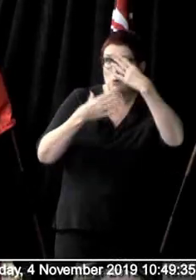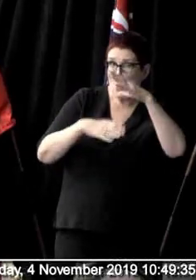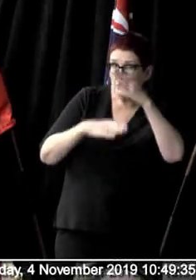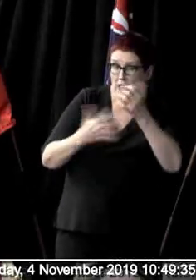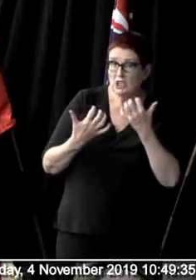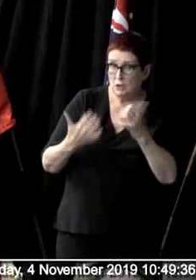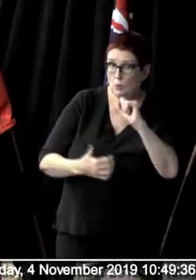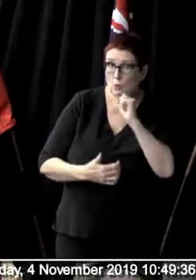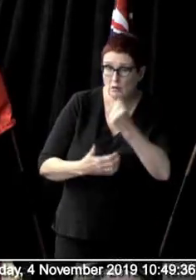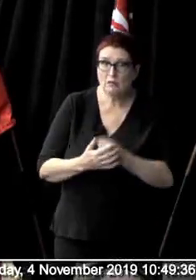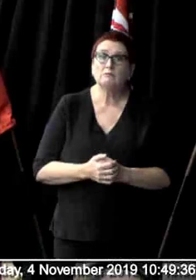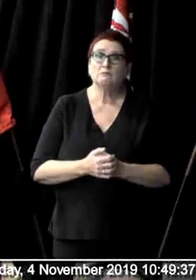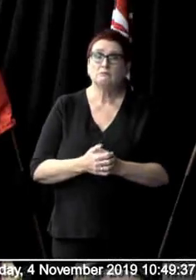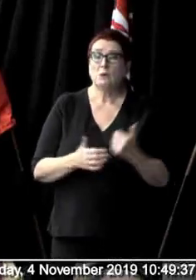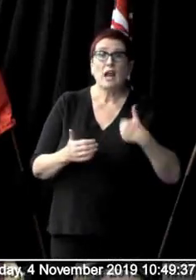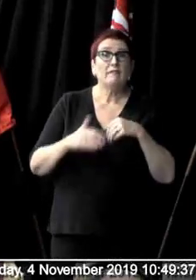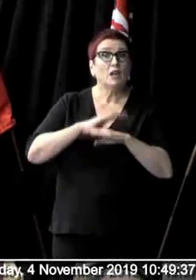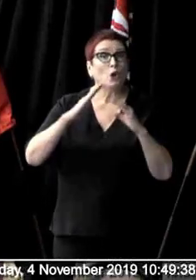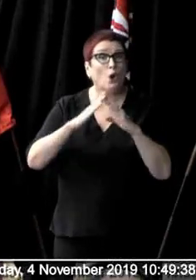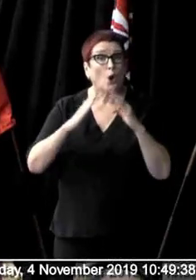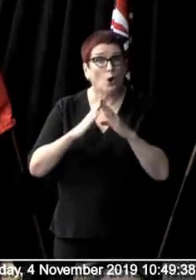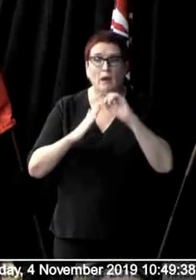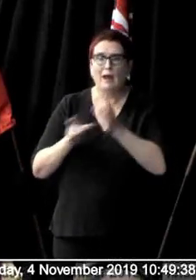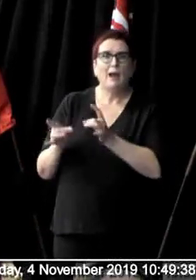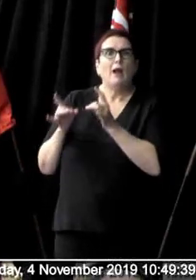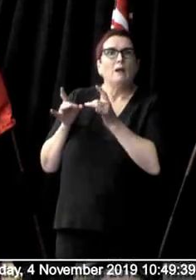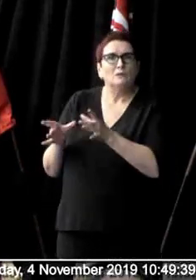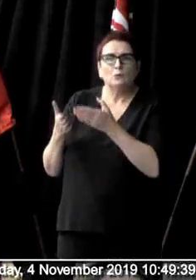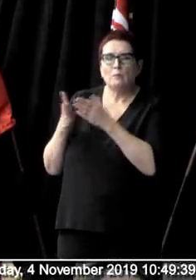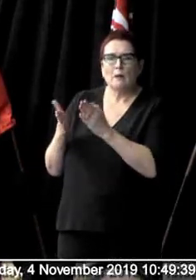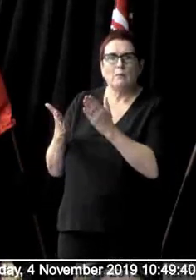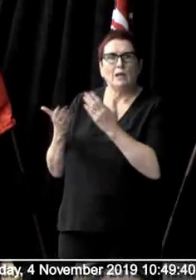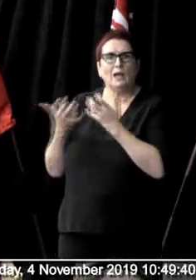that is living and home, and starting public hearings on health and justice.